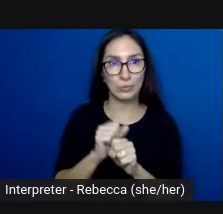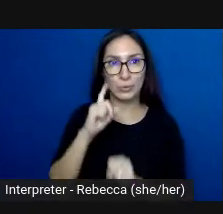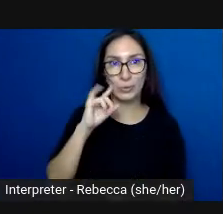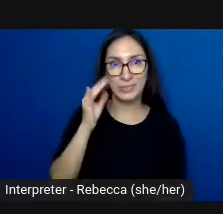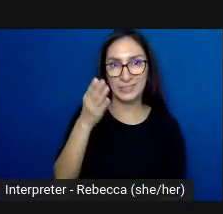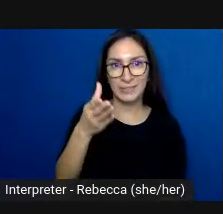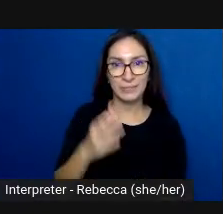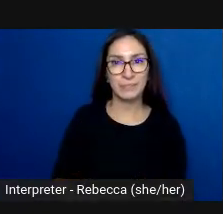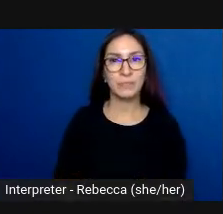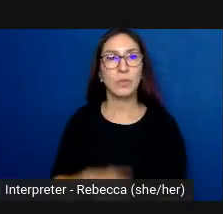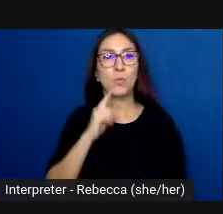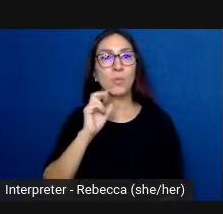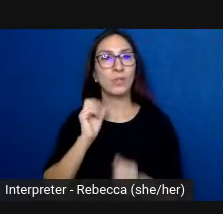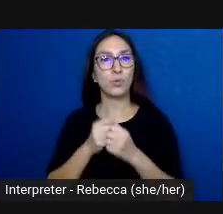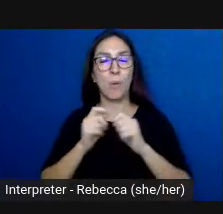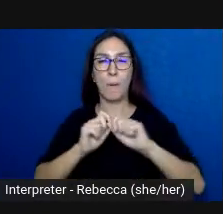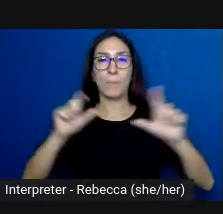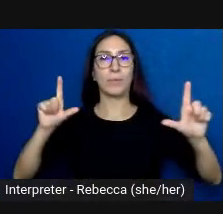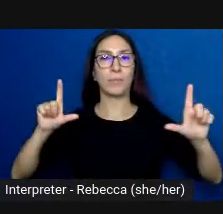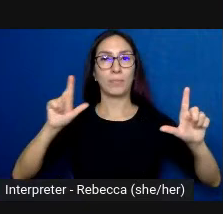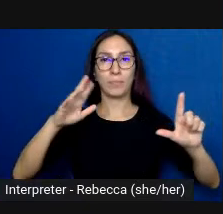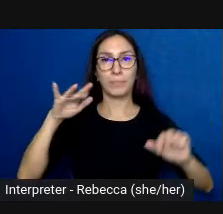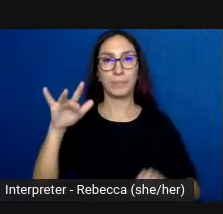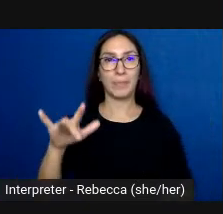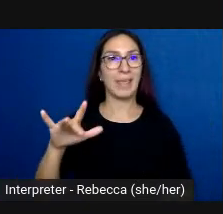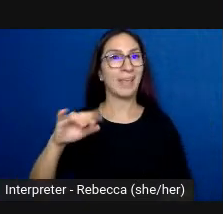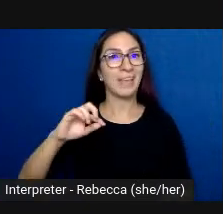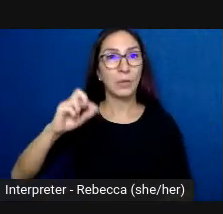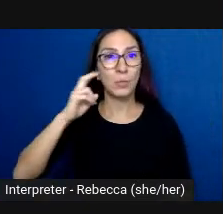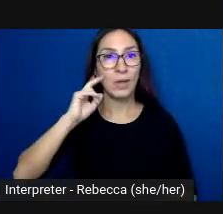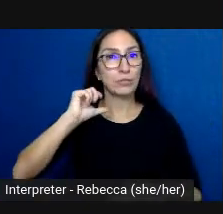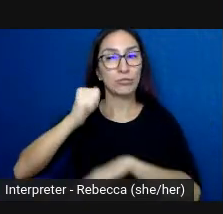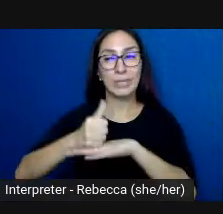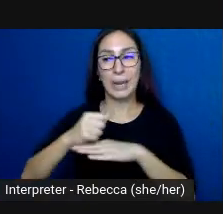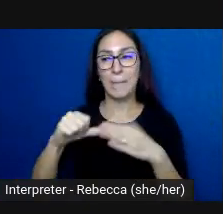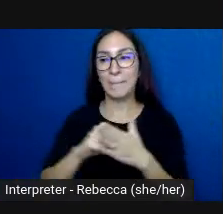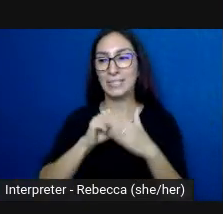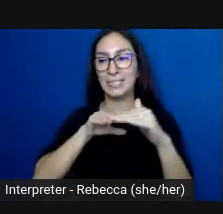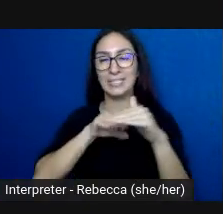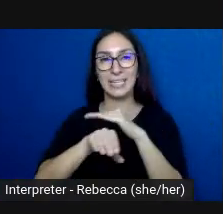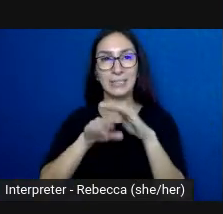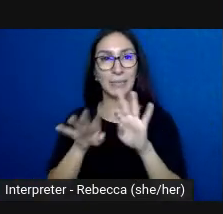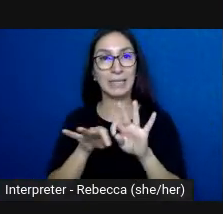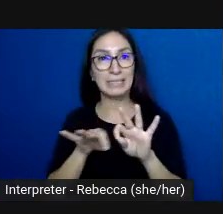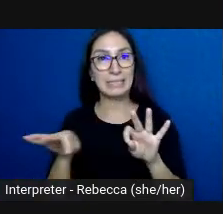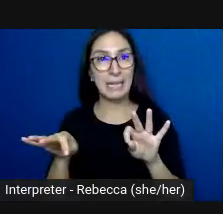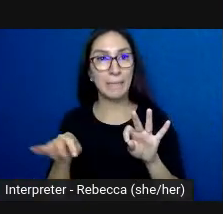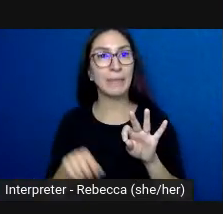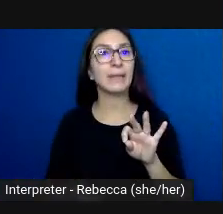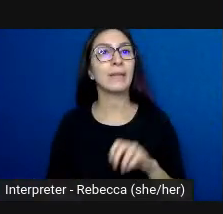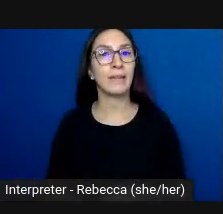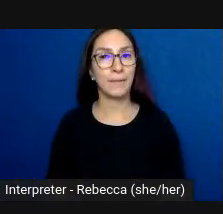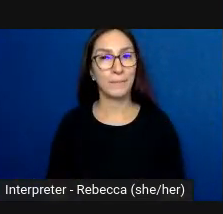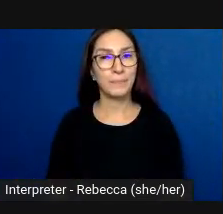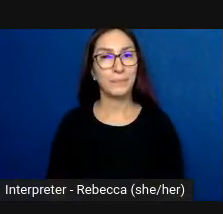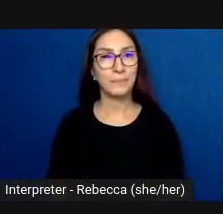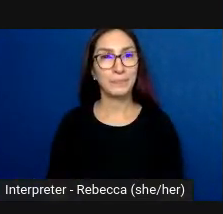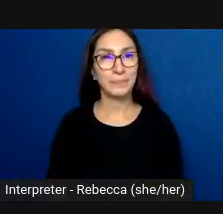it will create a page. Accessibility statement because this plug-in is in Latvian [unintelligible ]